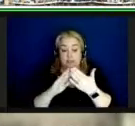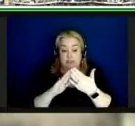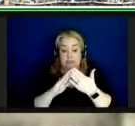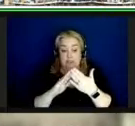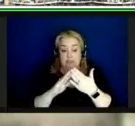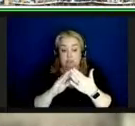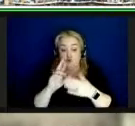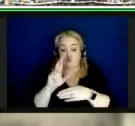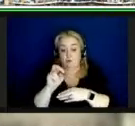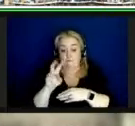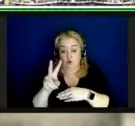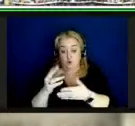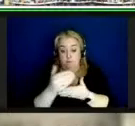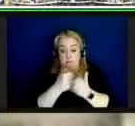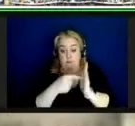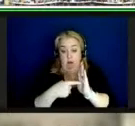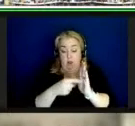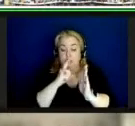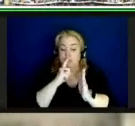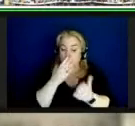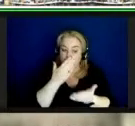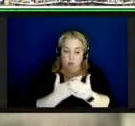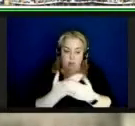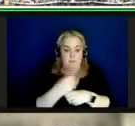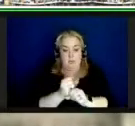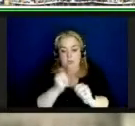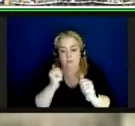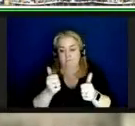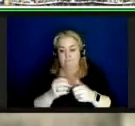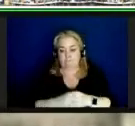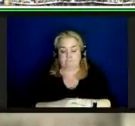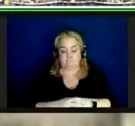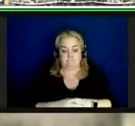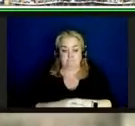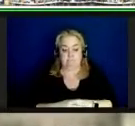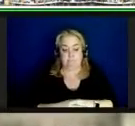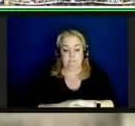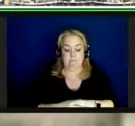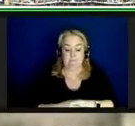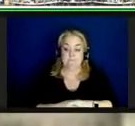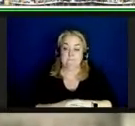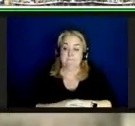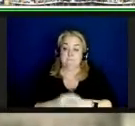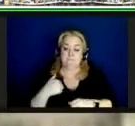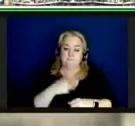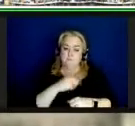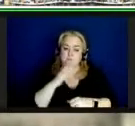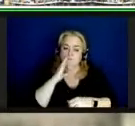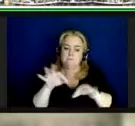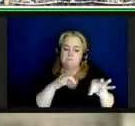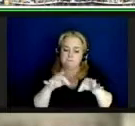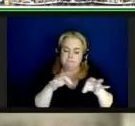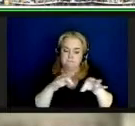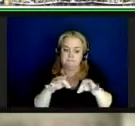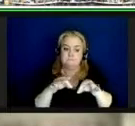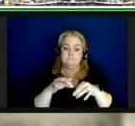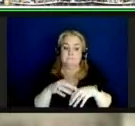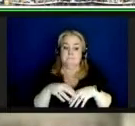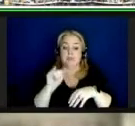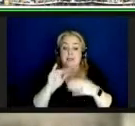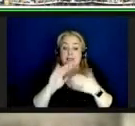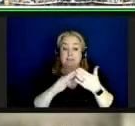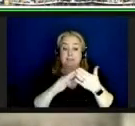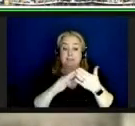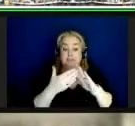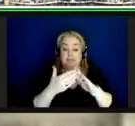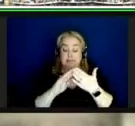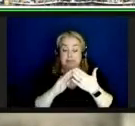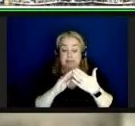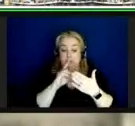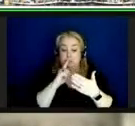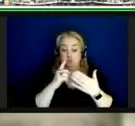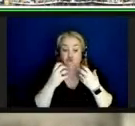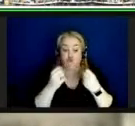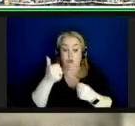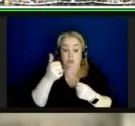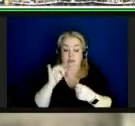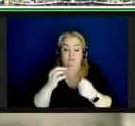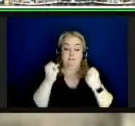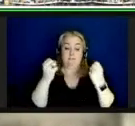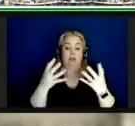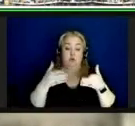WORK IN FOR THIS ONE.